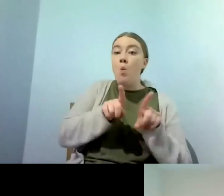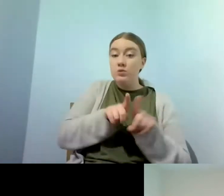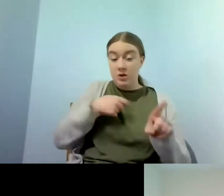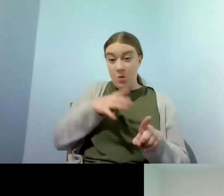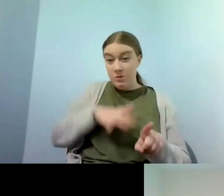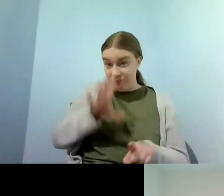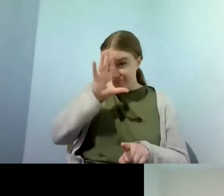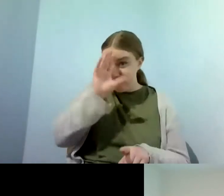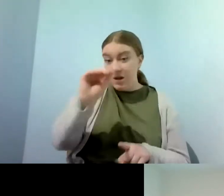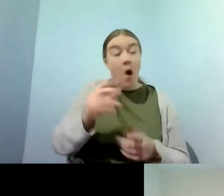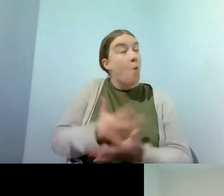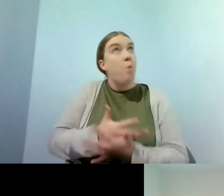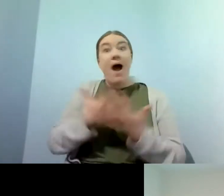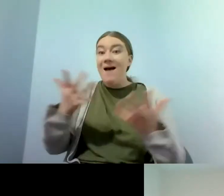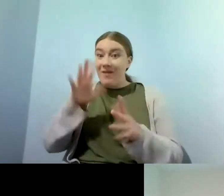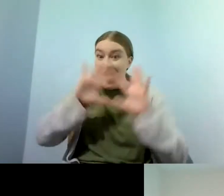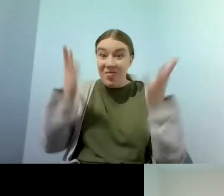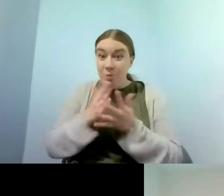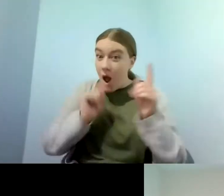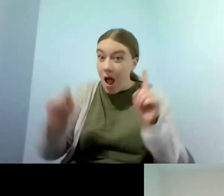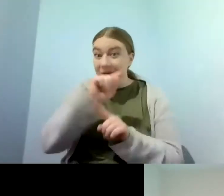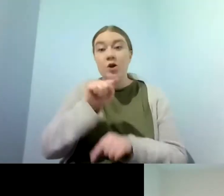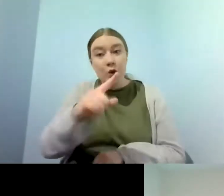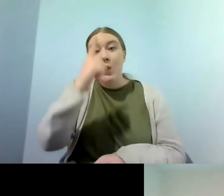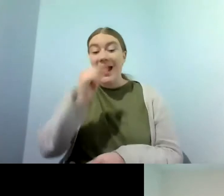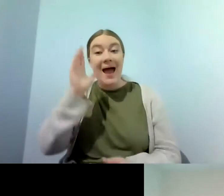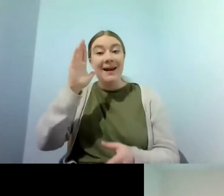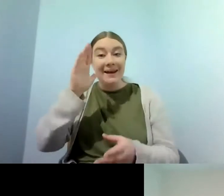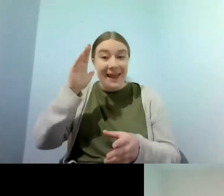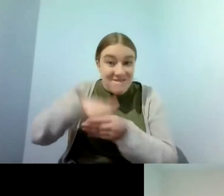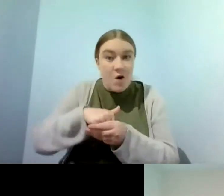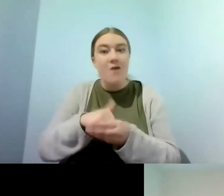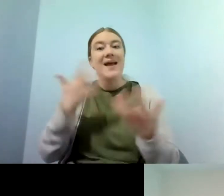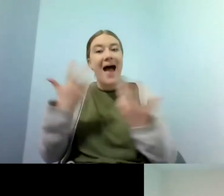of wherever you are in the world you can get involved by going online and helping us count shad